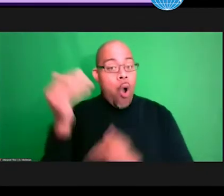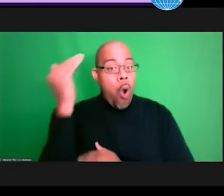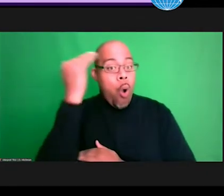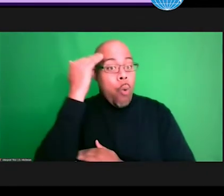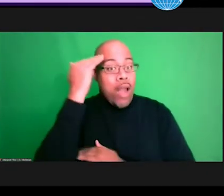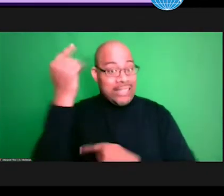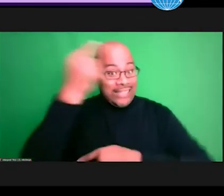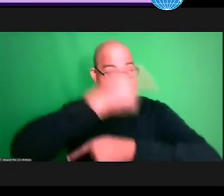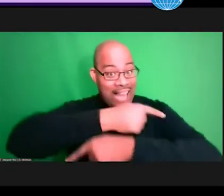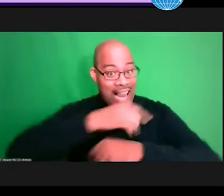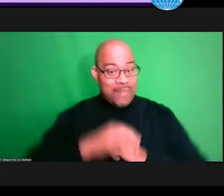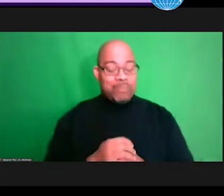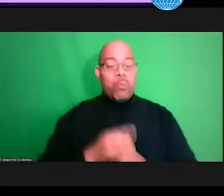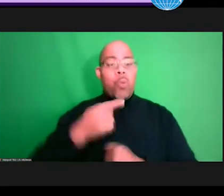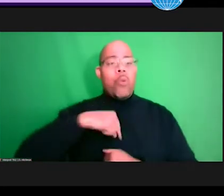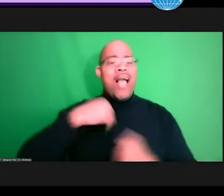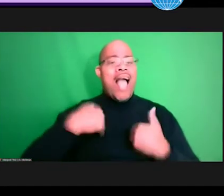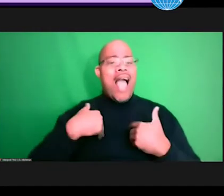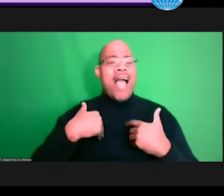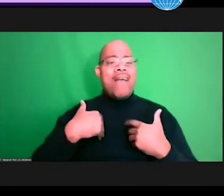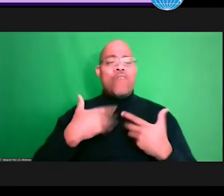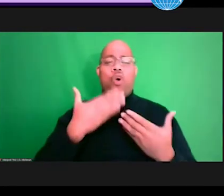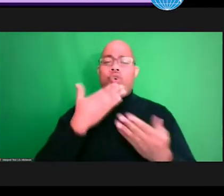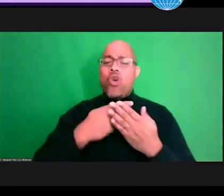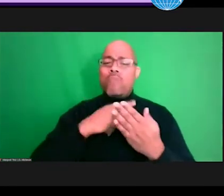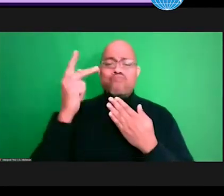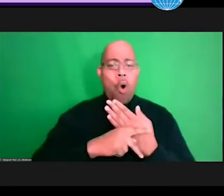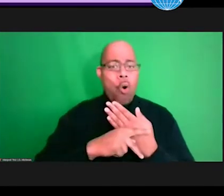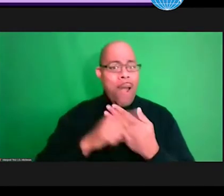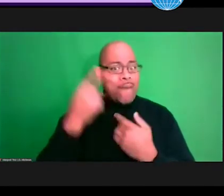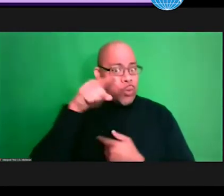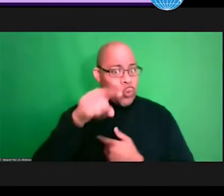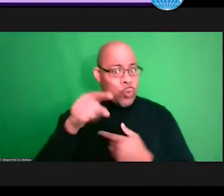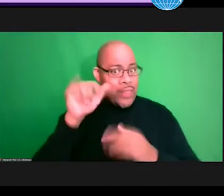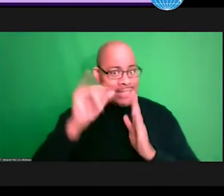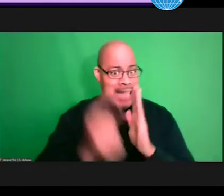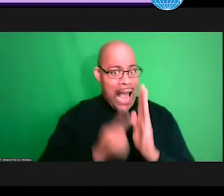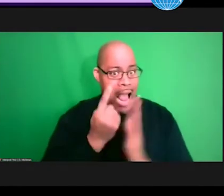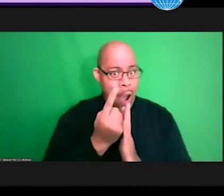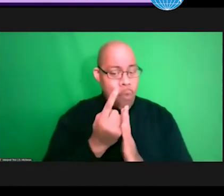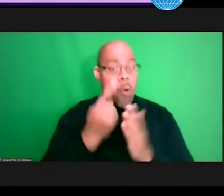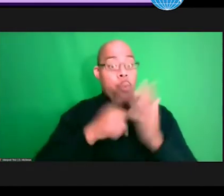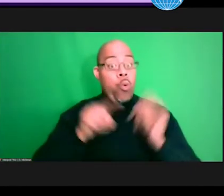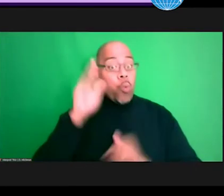We have such a great program in store for you this hour. What you're about to see are